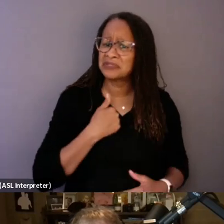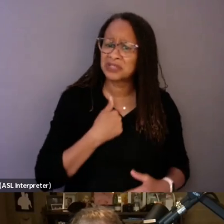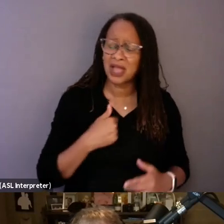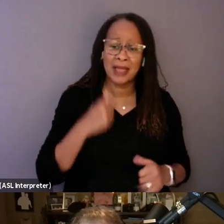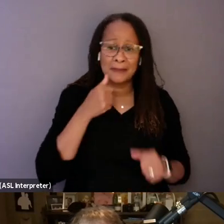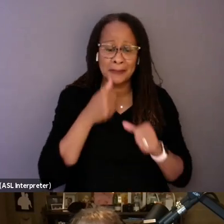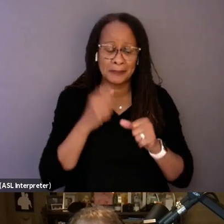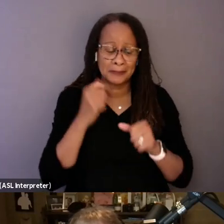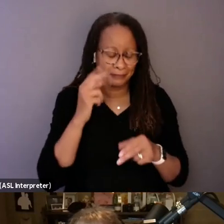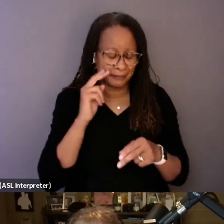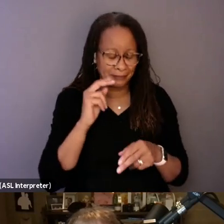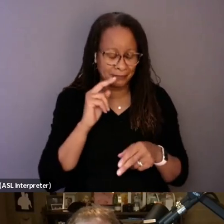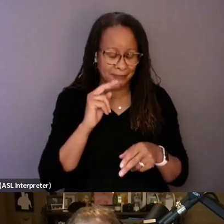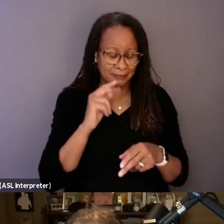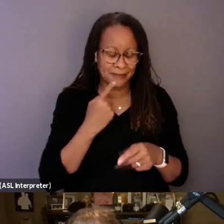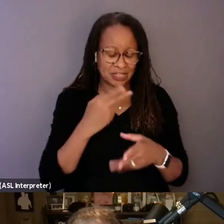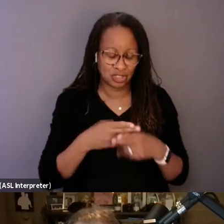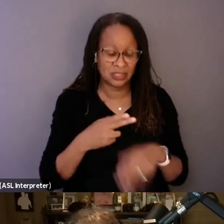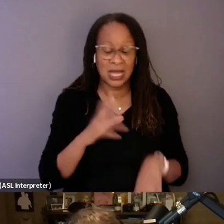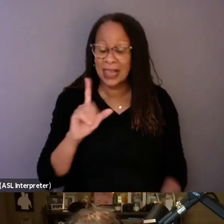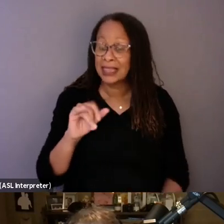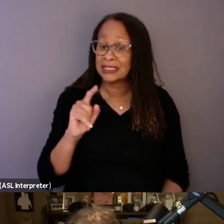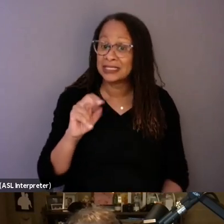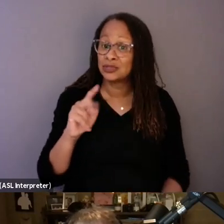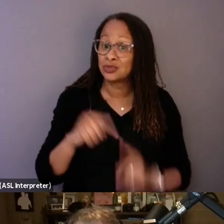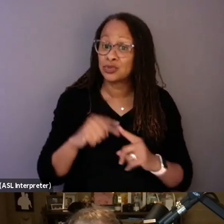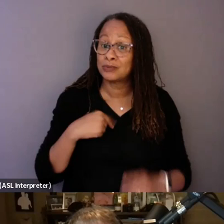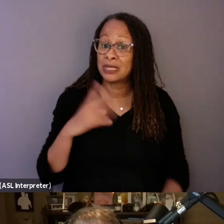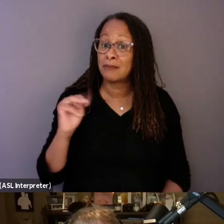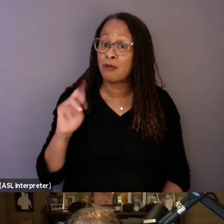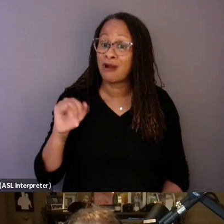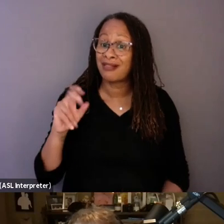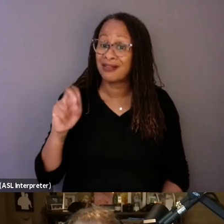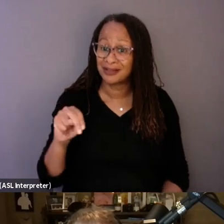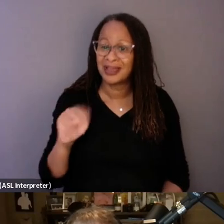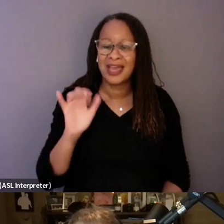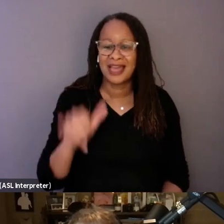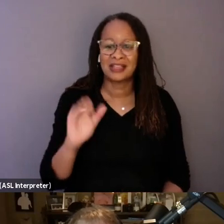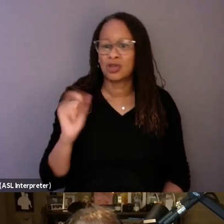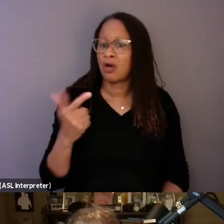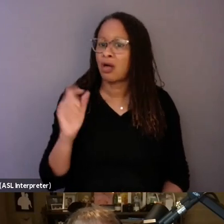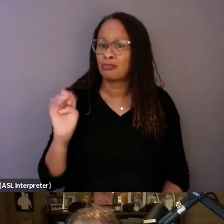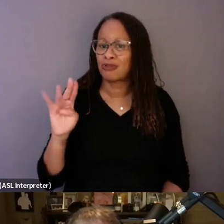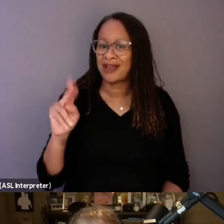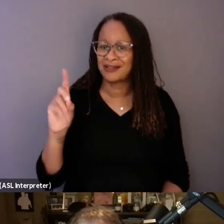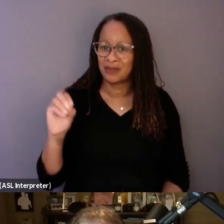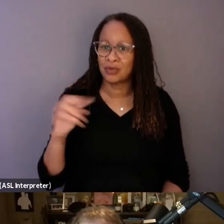what Stevan Riley the director did with that film where it was all Brando's voice without any... Obviously, any sit down interviews.